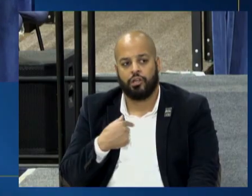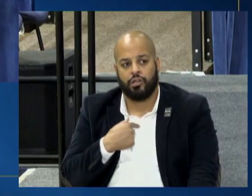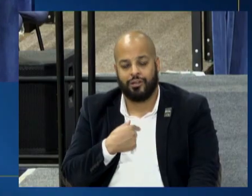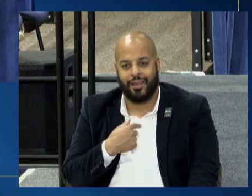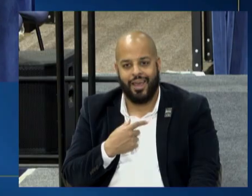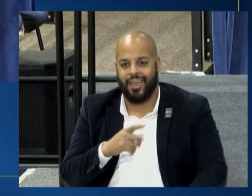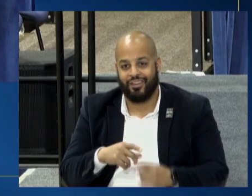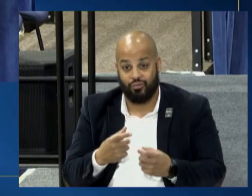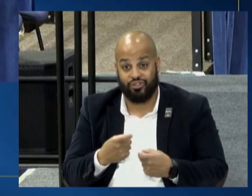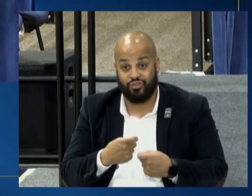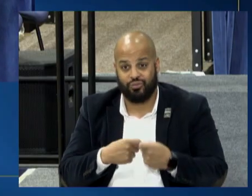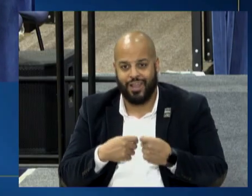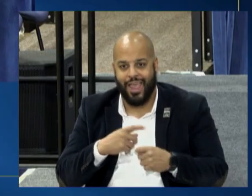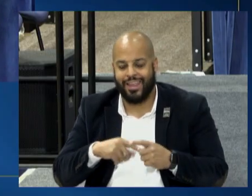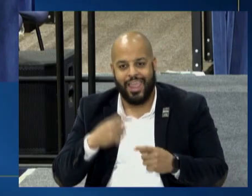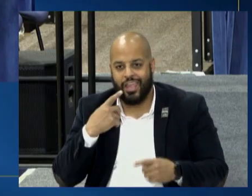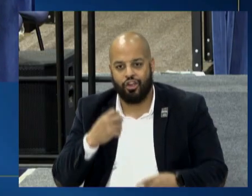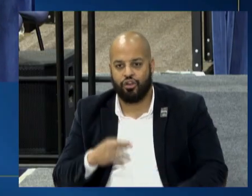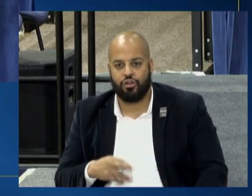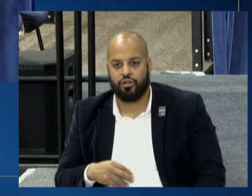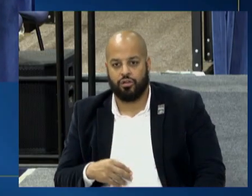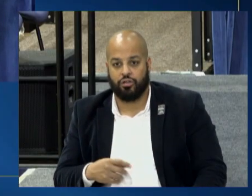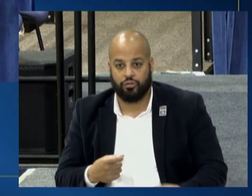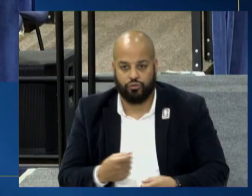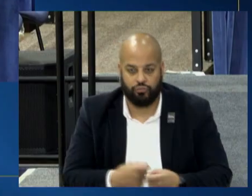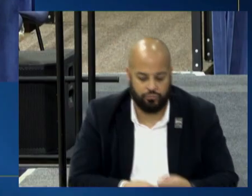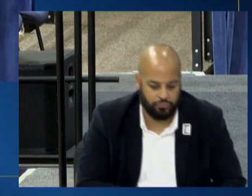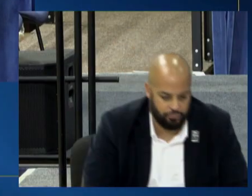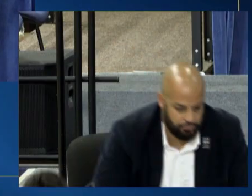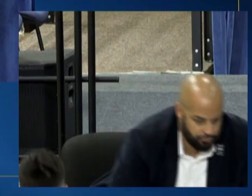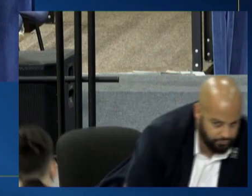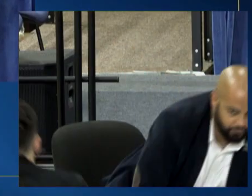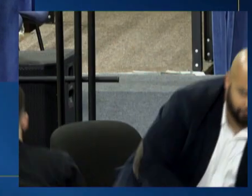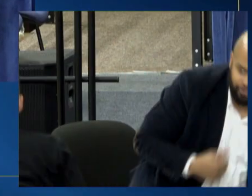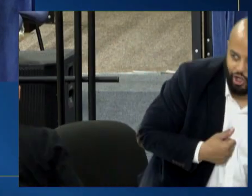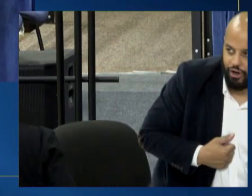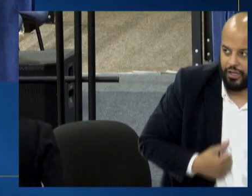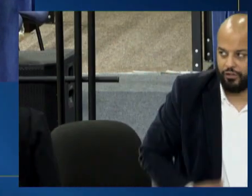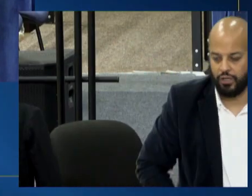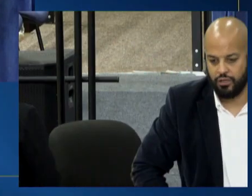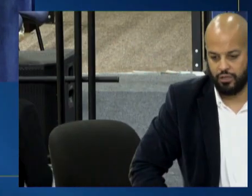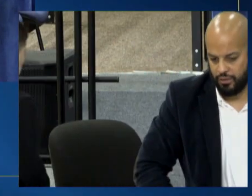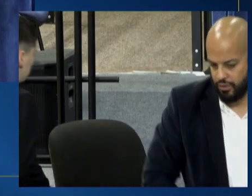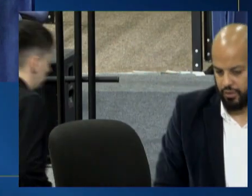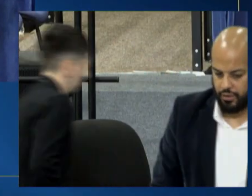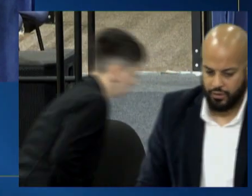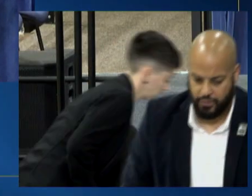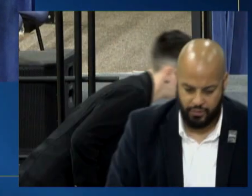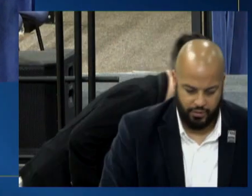And we have actively worked as a community through applied resources, including an ROI calculator,